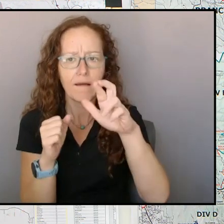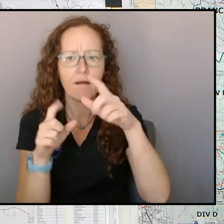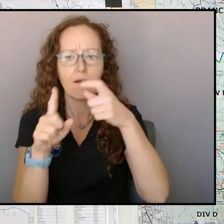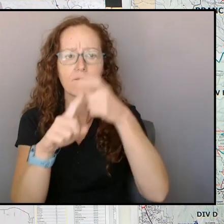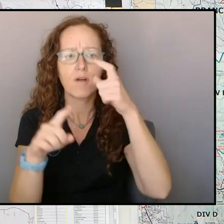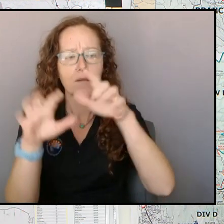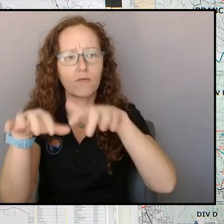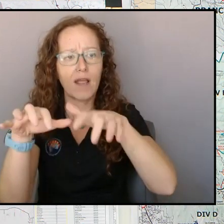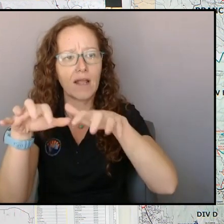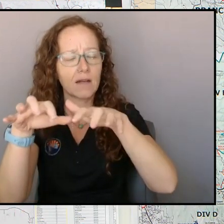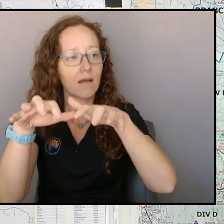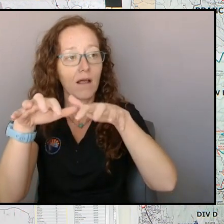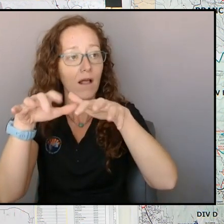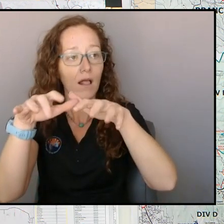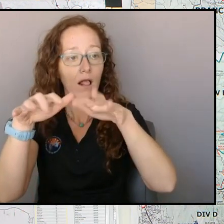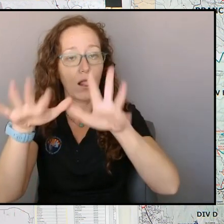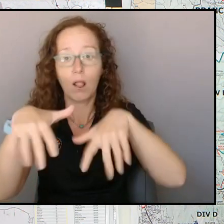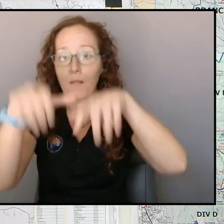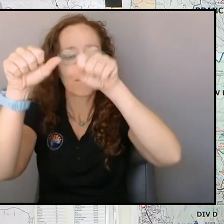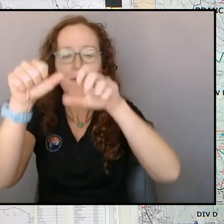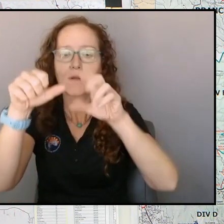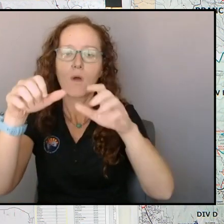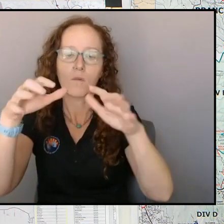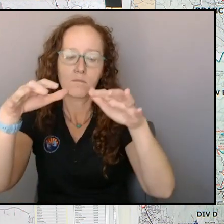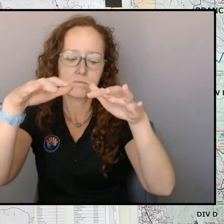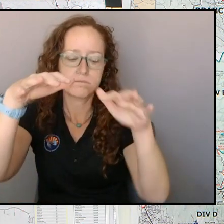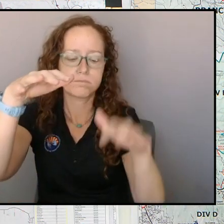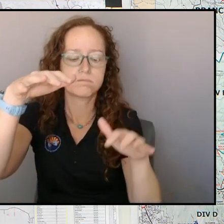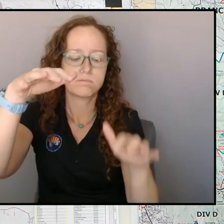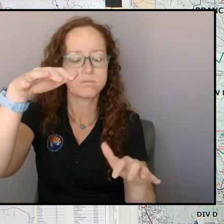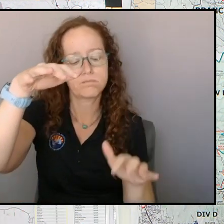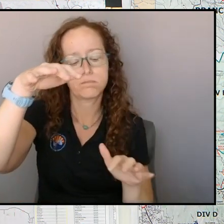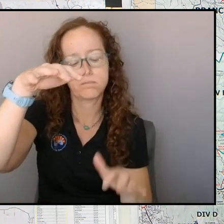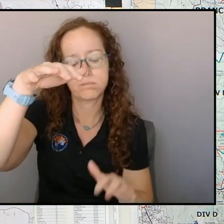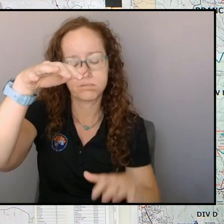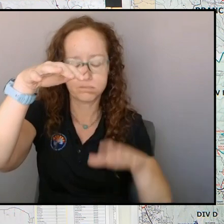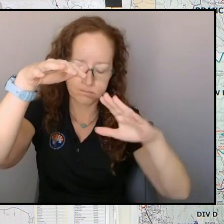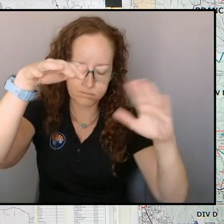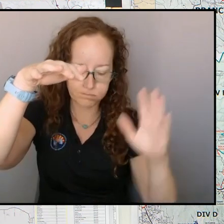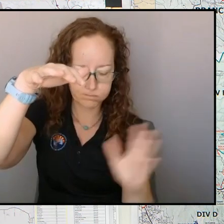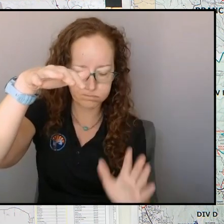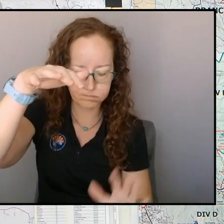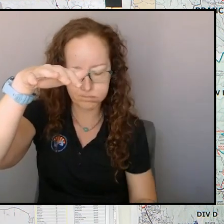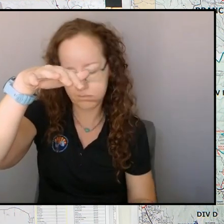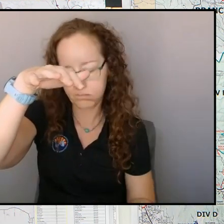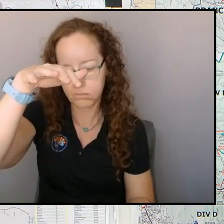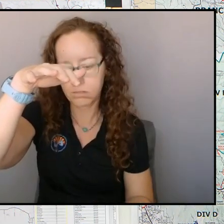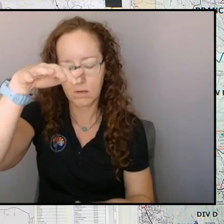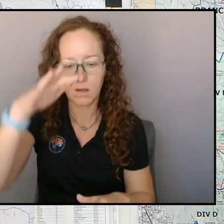go back up. It's too dense so it falls down and that's where we get a lot of those gusty and erratic winds that aren't